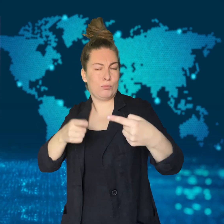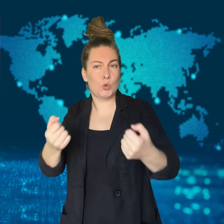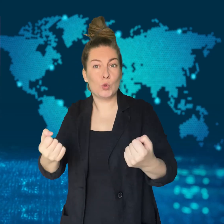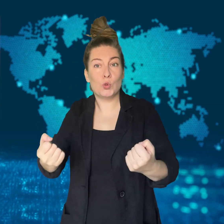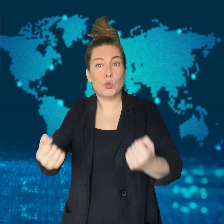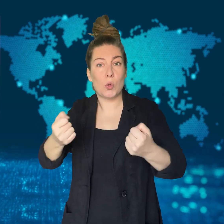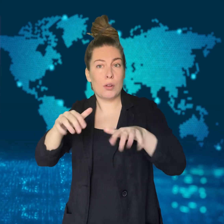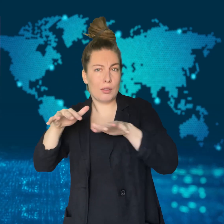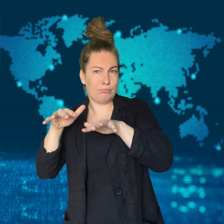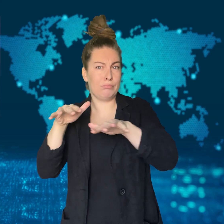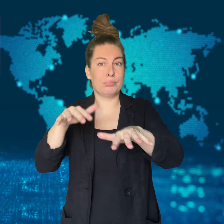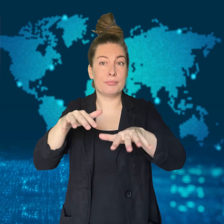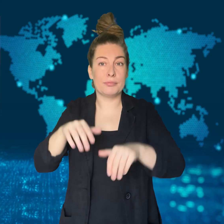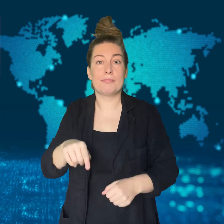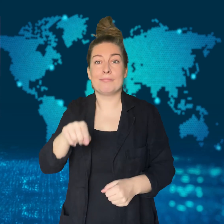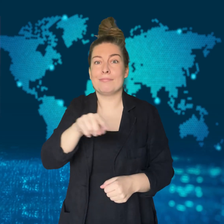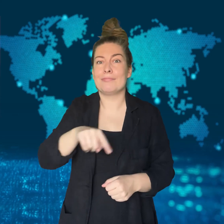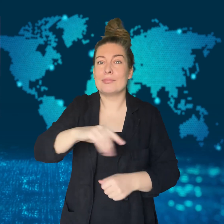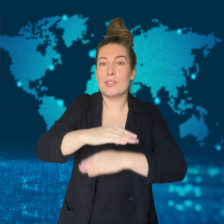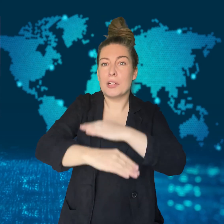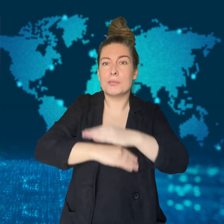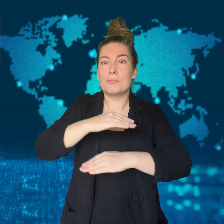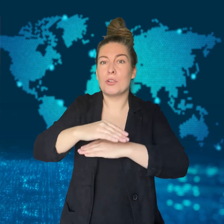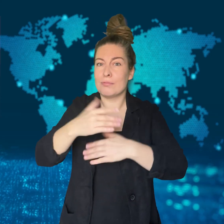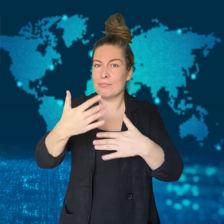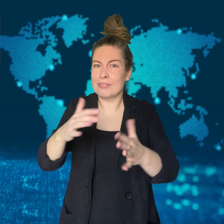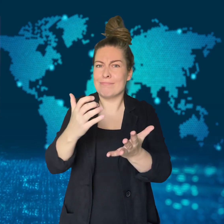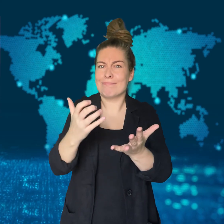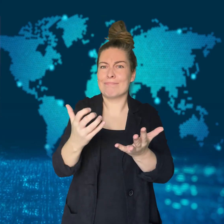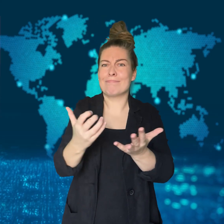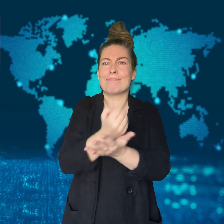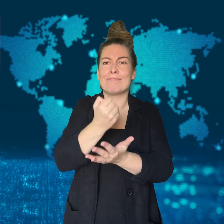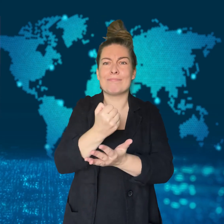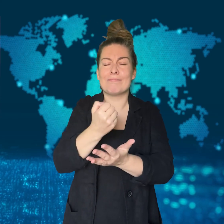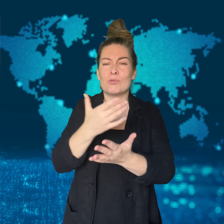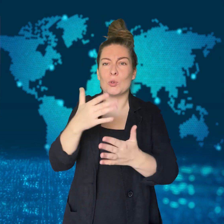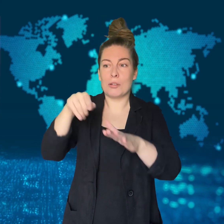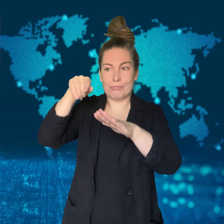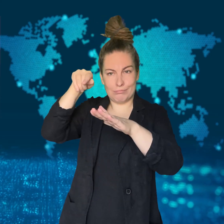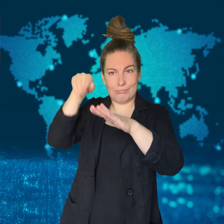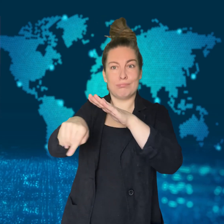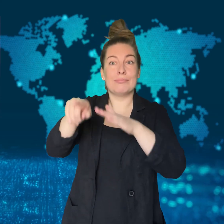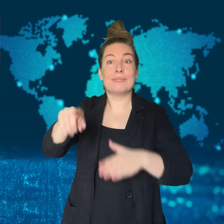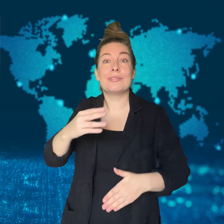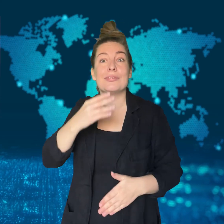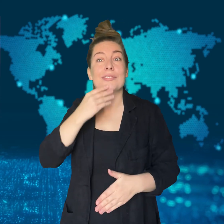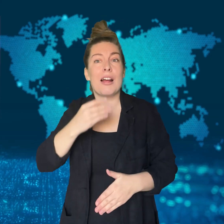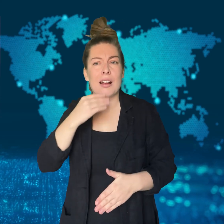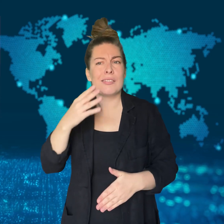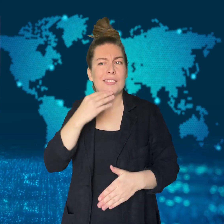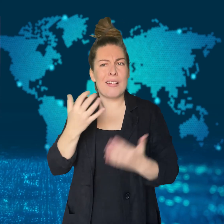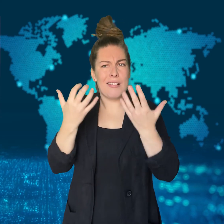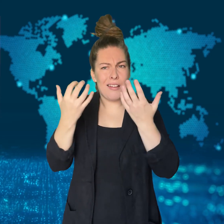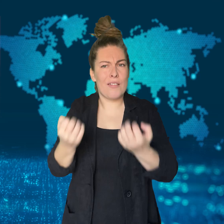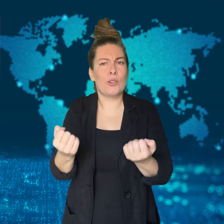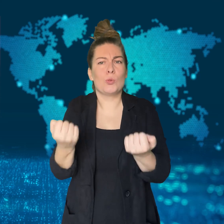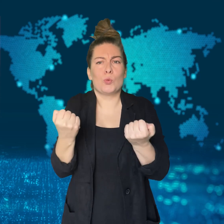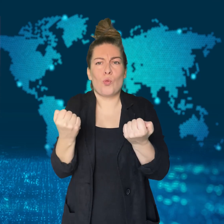killing four soldiers and injuring 60 others.